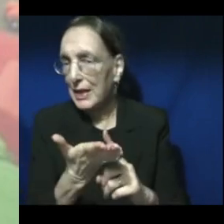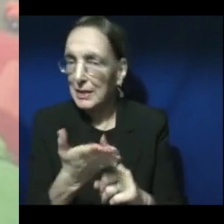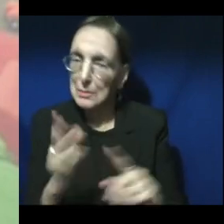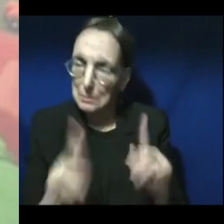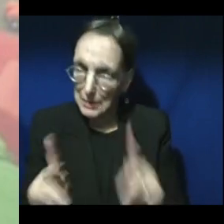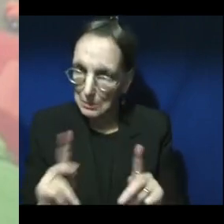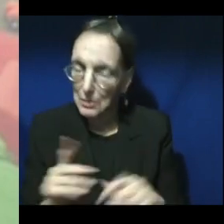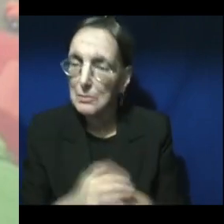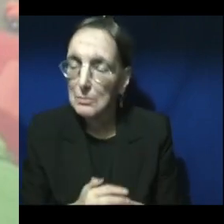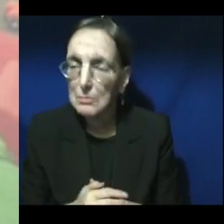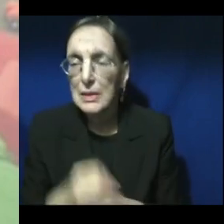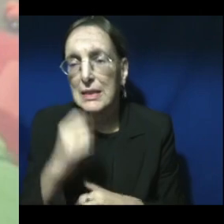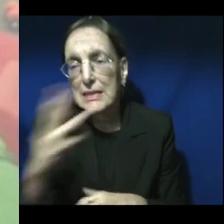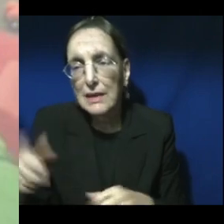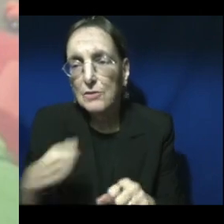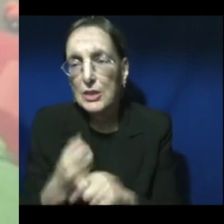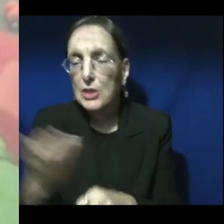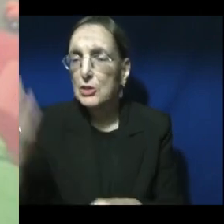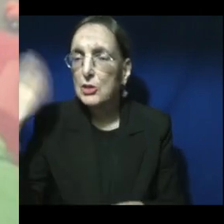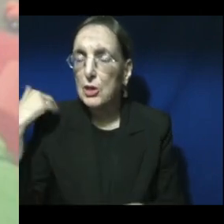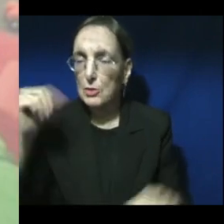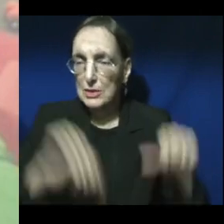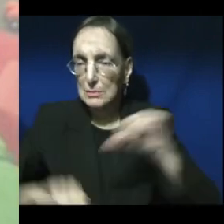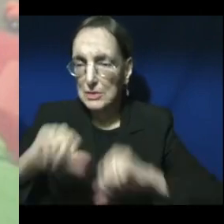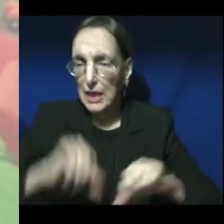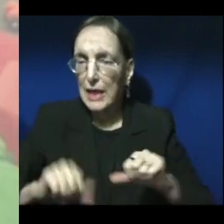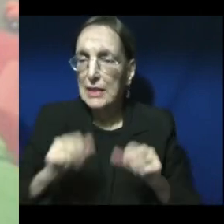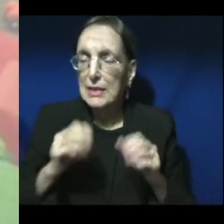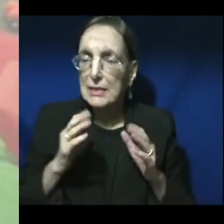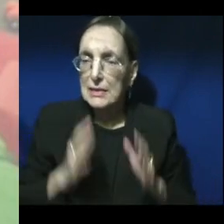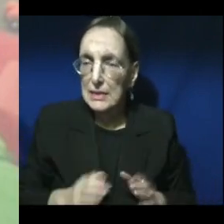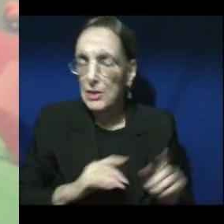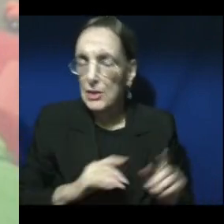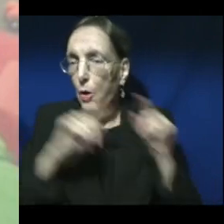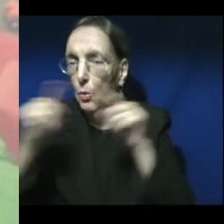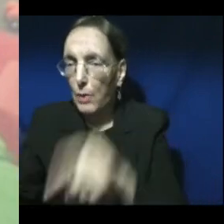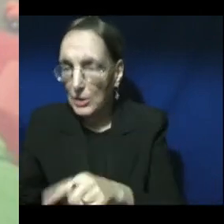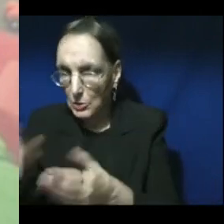some scientists went to a local preschool, then they asked kids to do something that kids love to